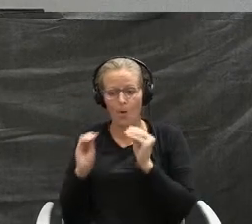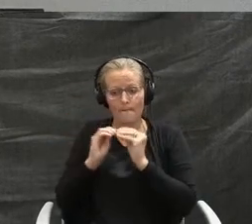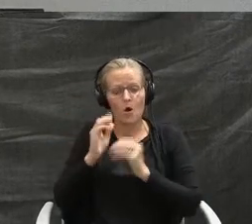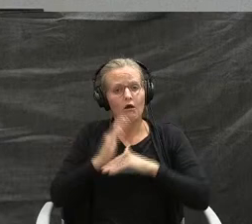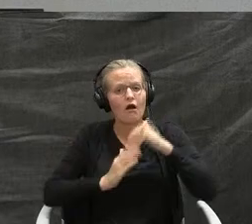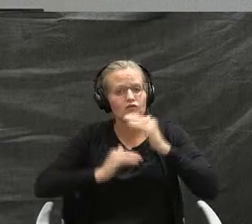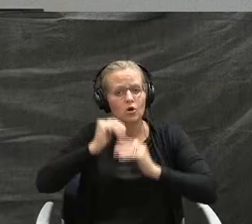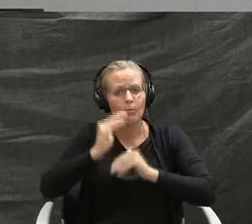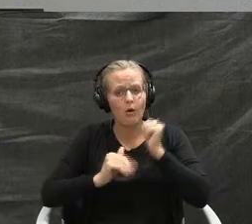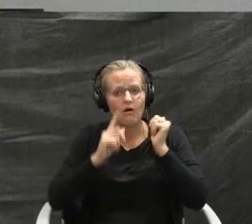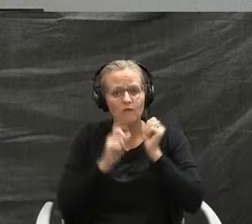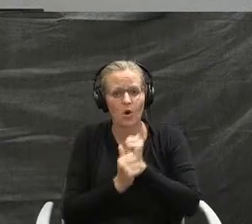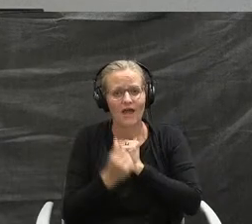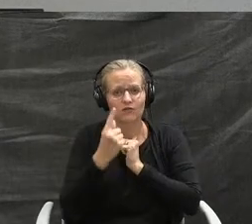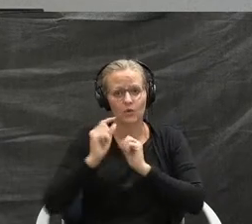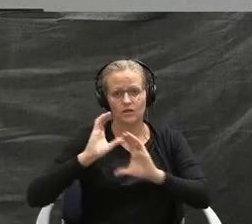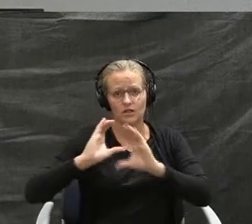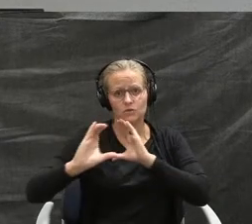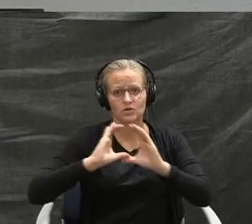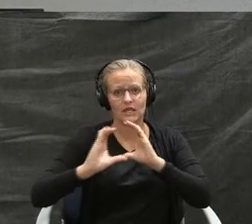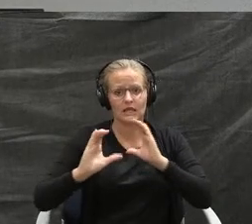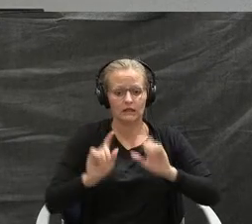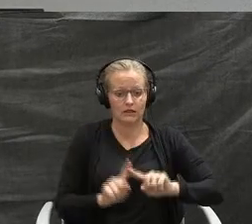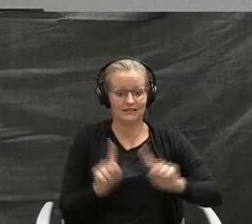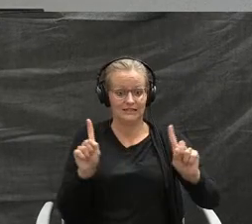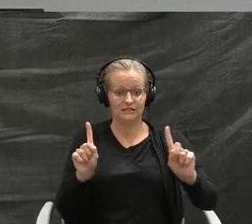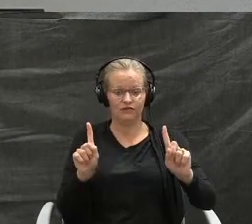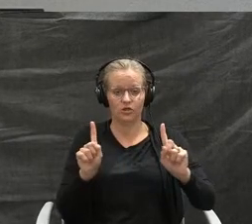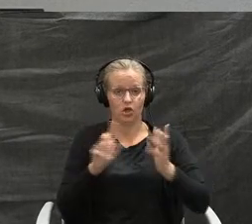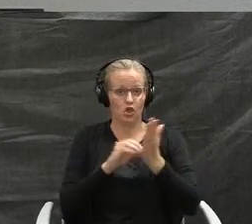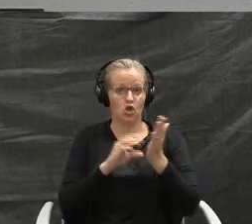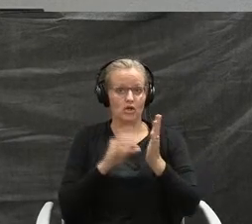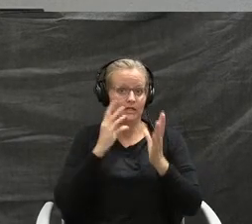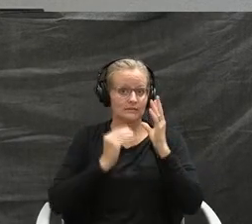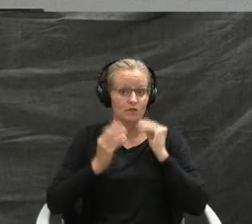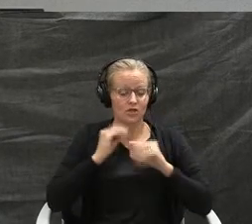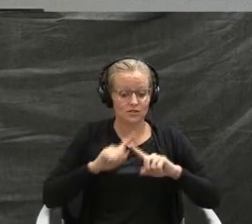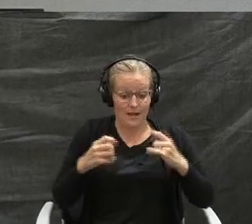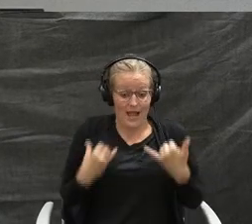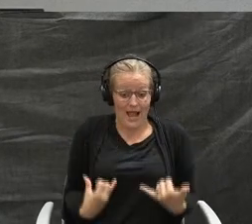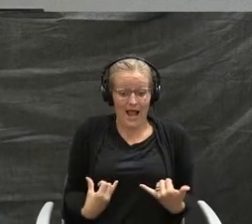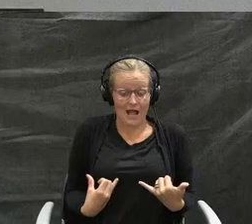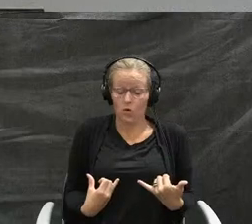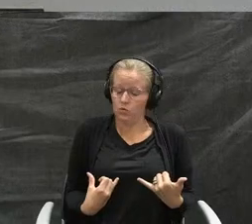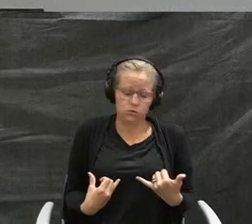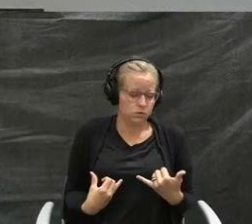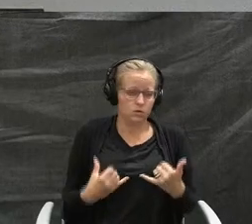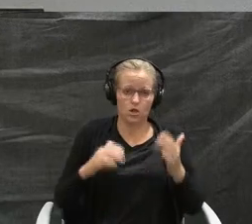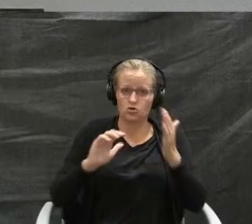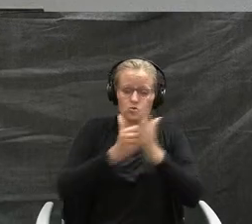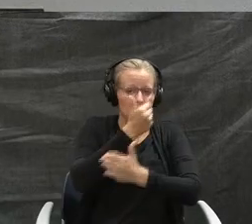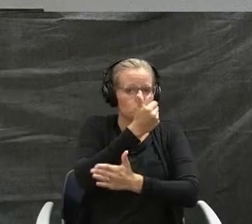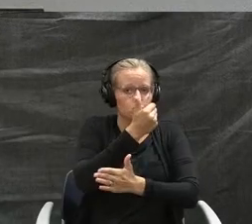in a different way. Now they're starting out from scratch and it's pretty hard in many cases to build a